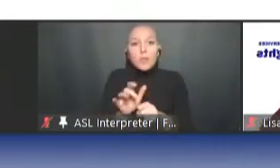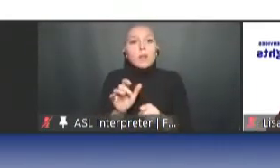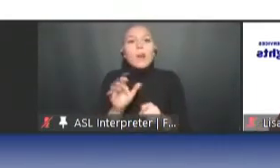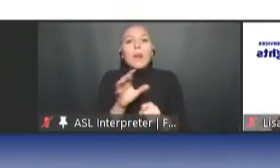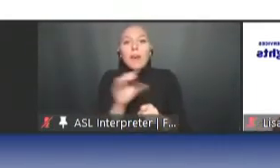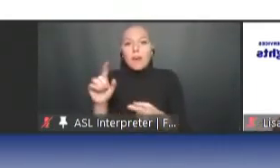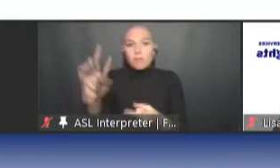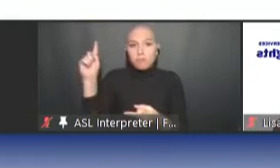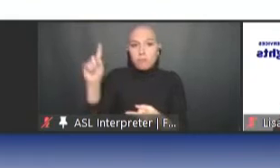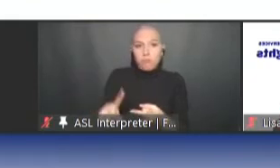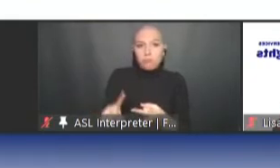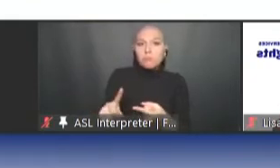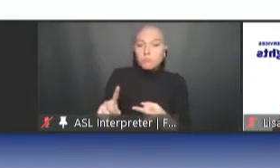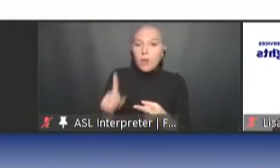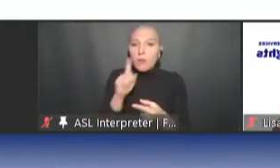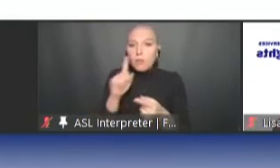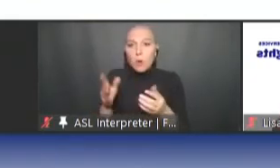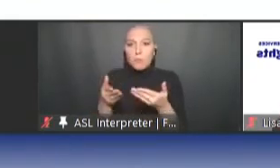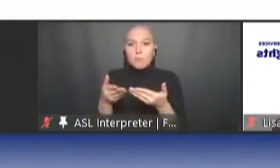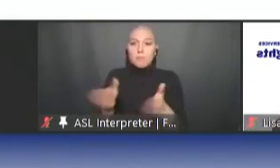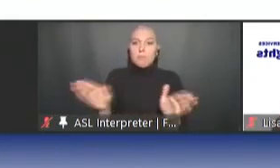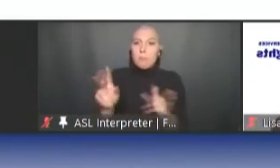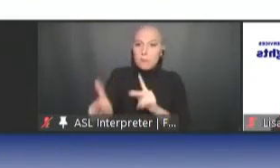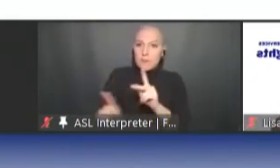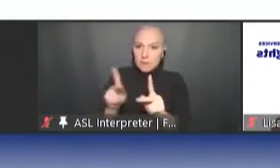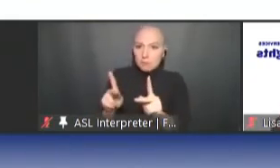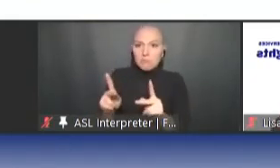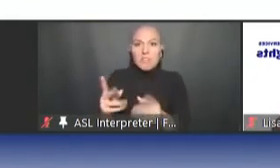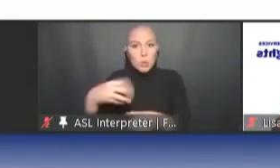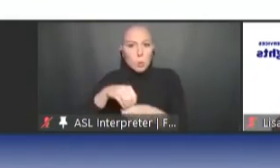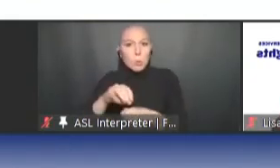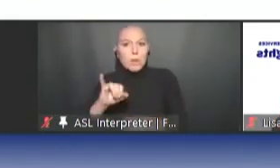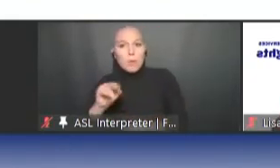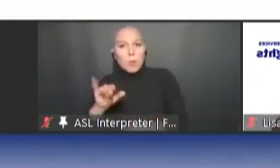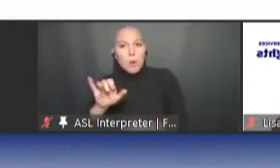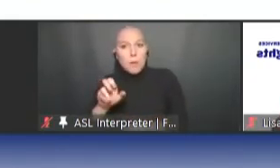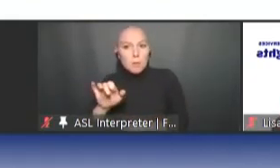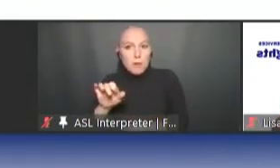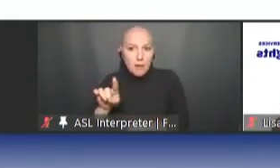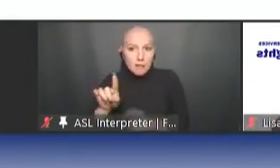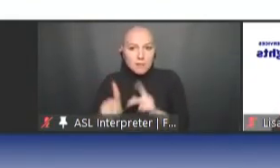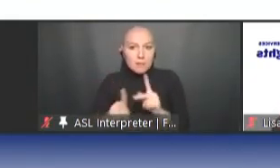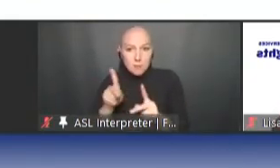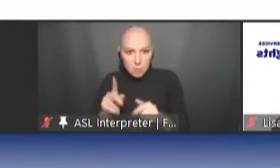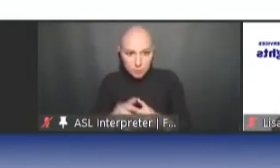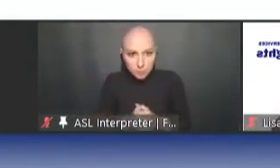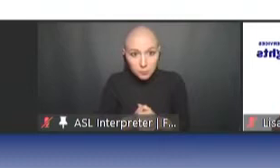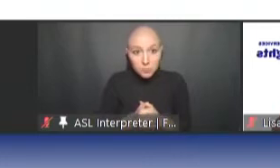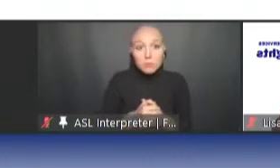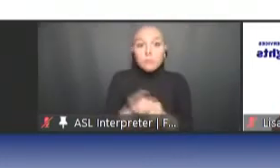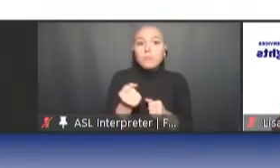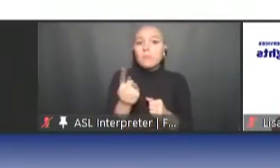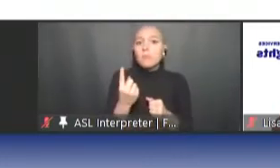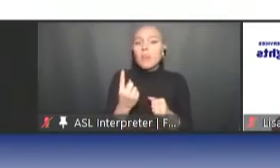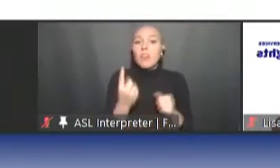Broad-based vaccine requirements also level the playing field economically, ensuring that firms that do the right thing for public health are disadvantaged